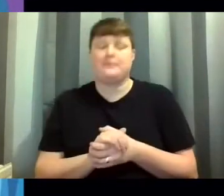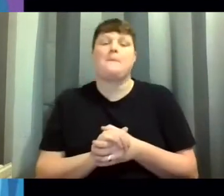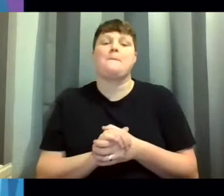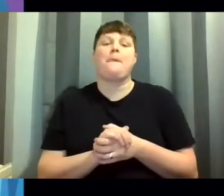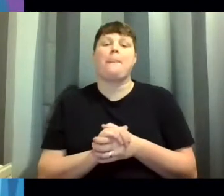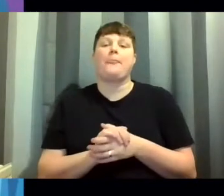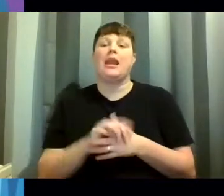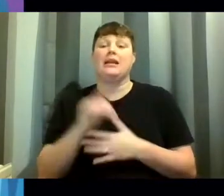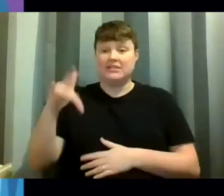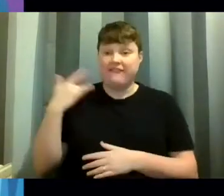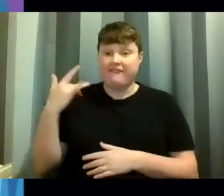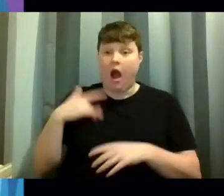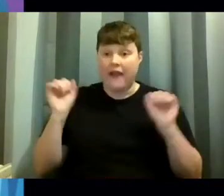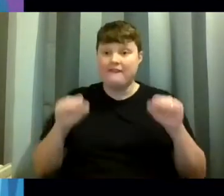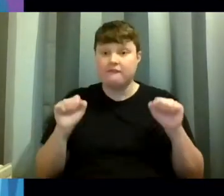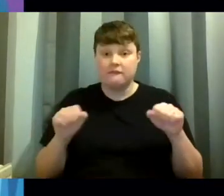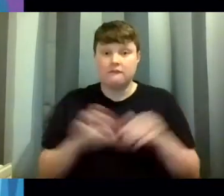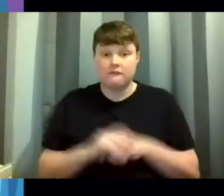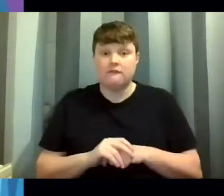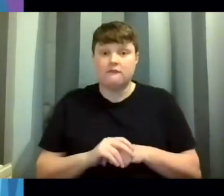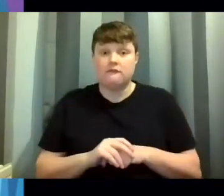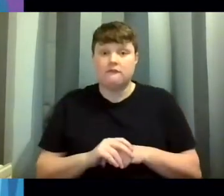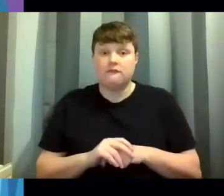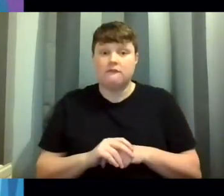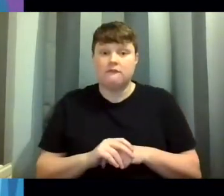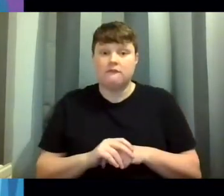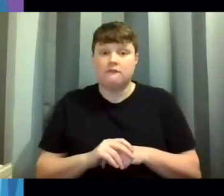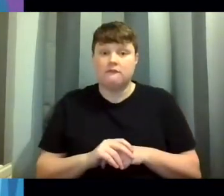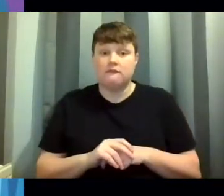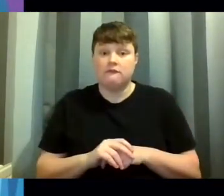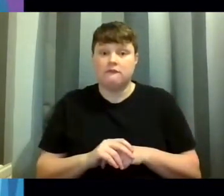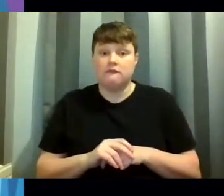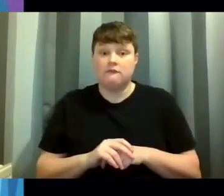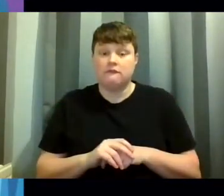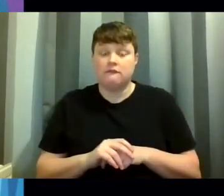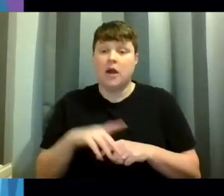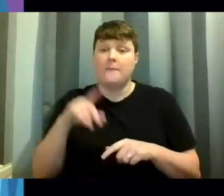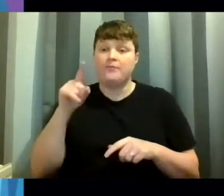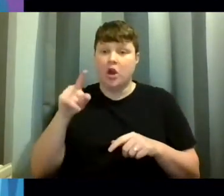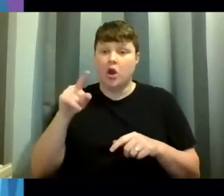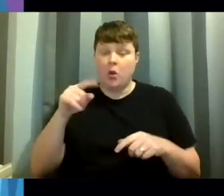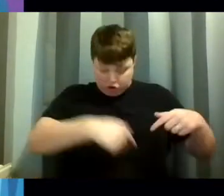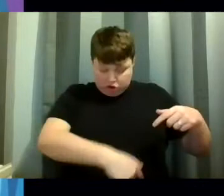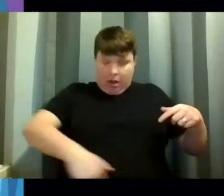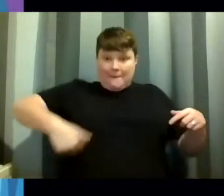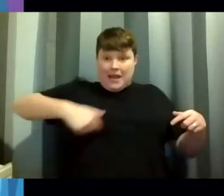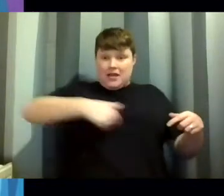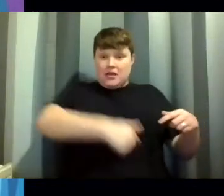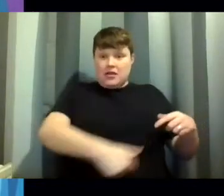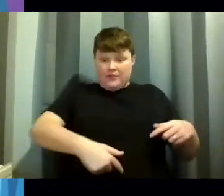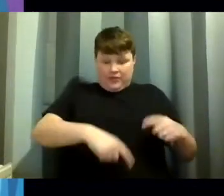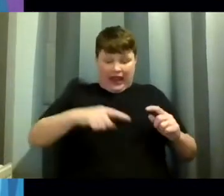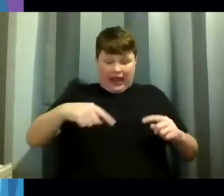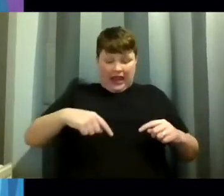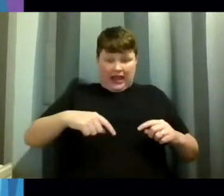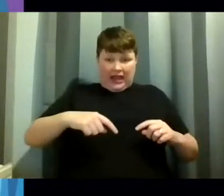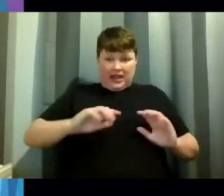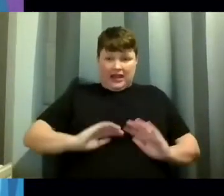survived the incident and the hole in his stomach healed to the outside (what's termed a fistula).